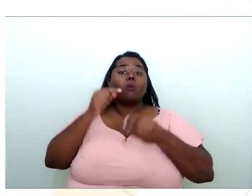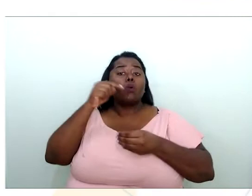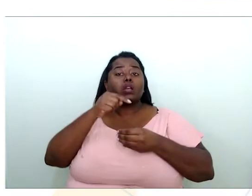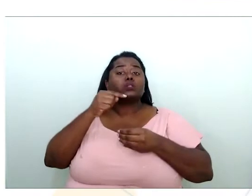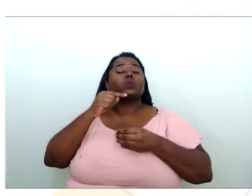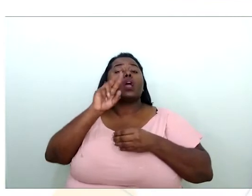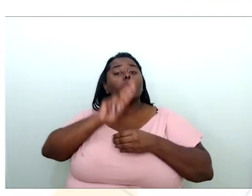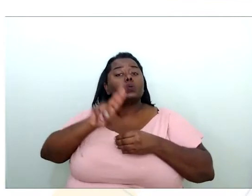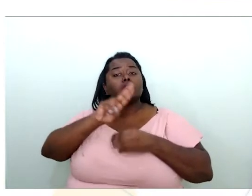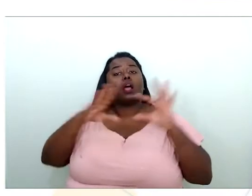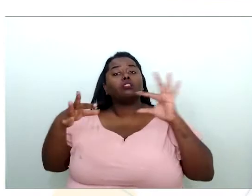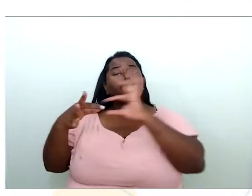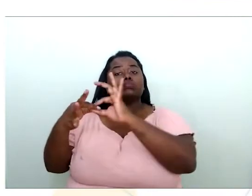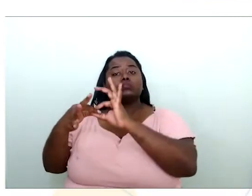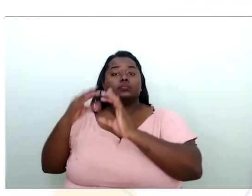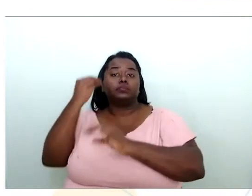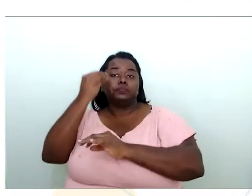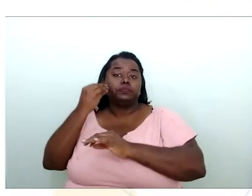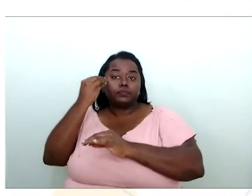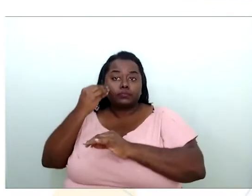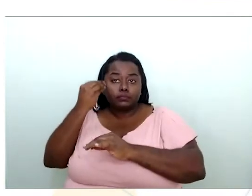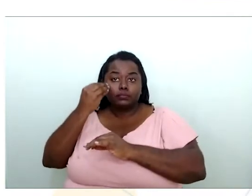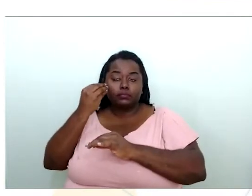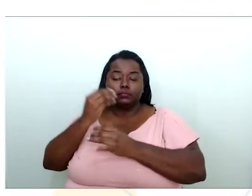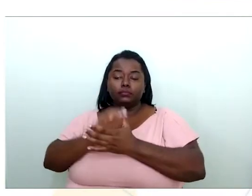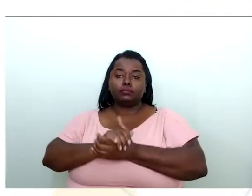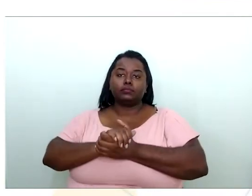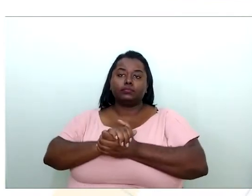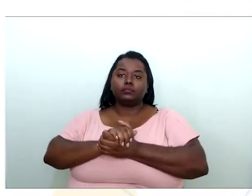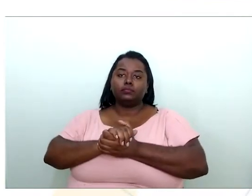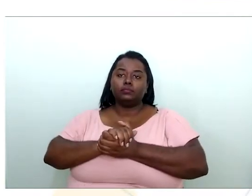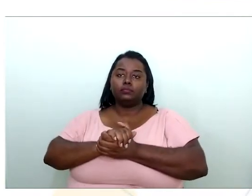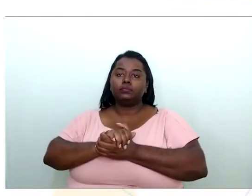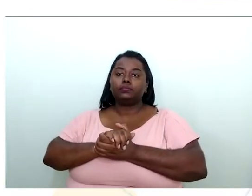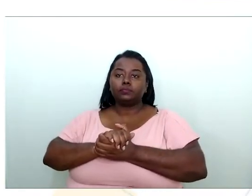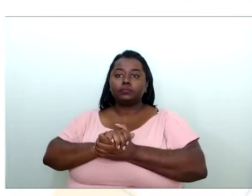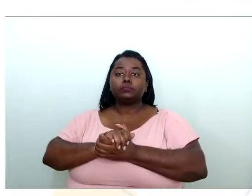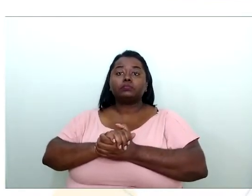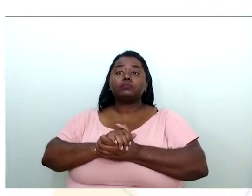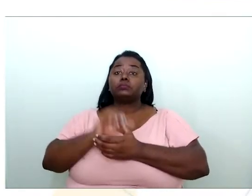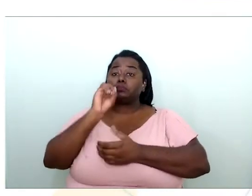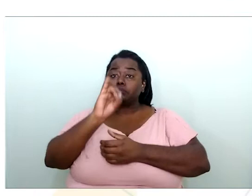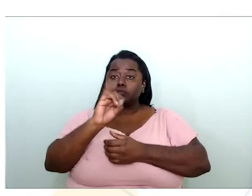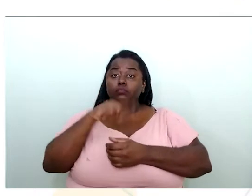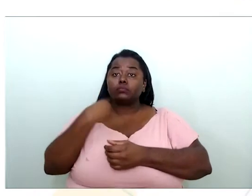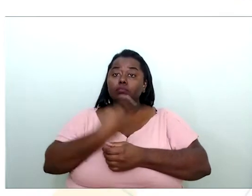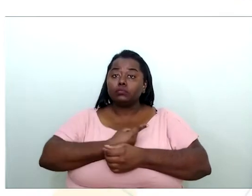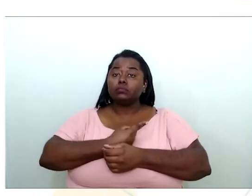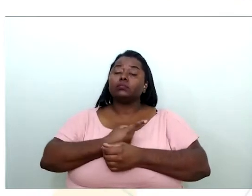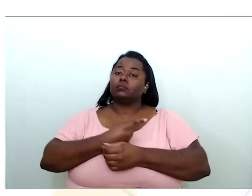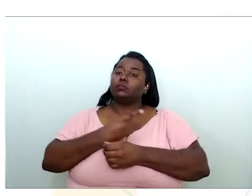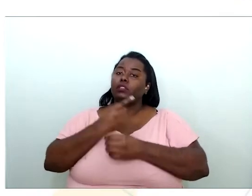integrated into an experience unless we make this the starting point of our